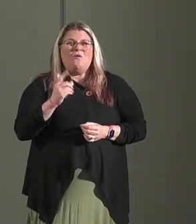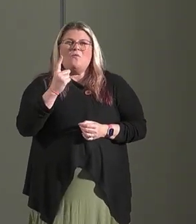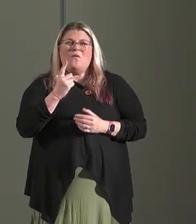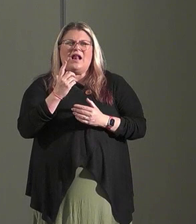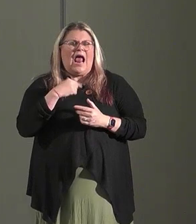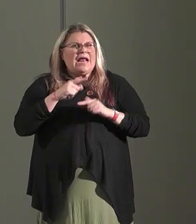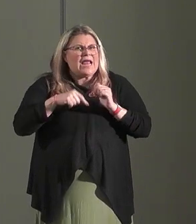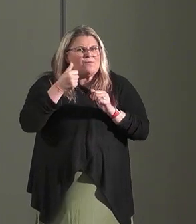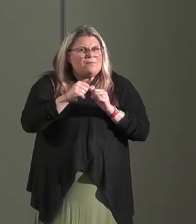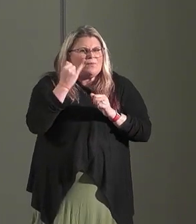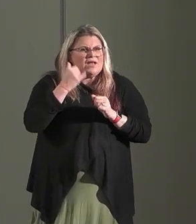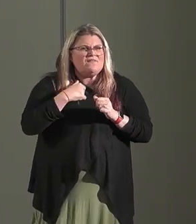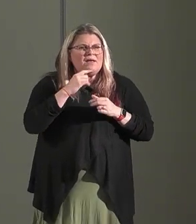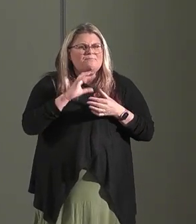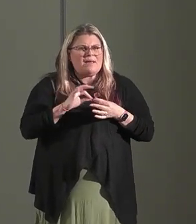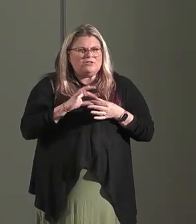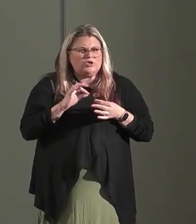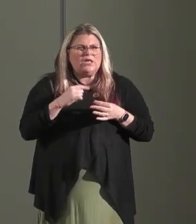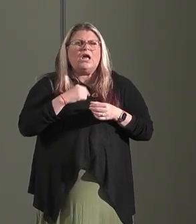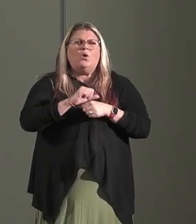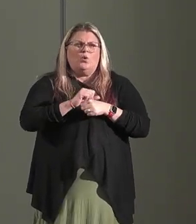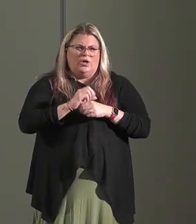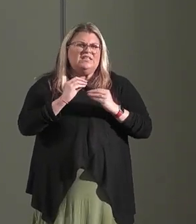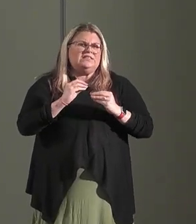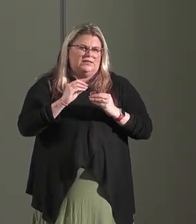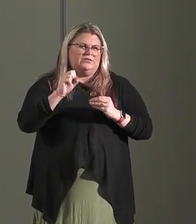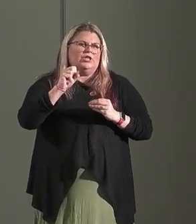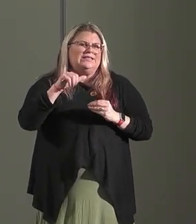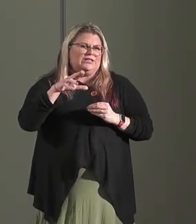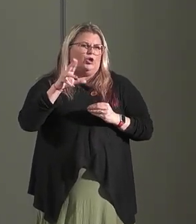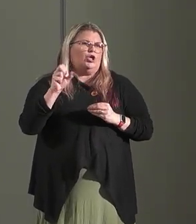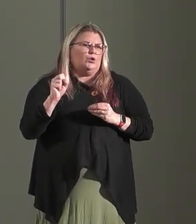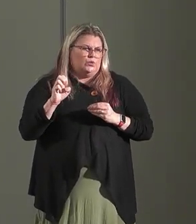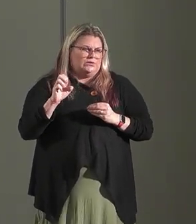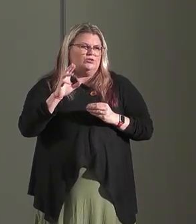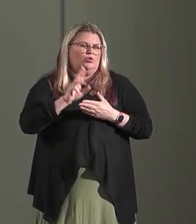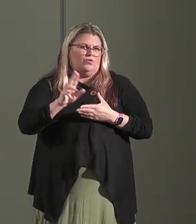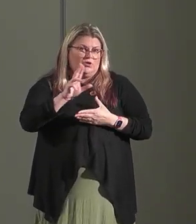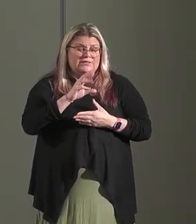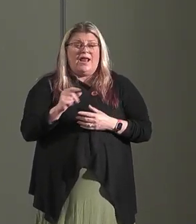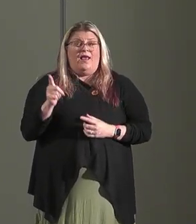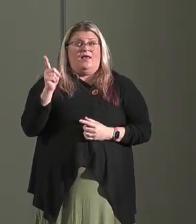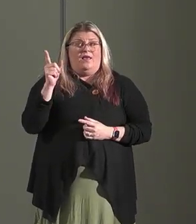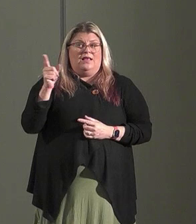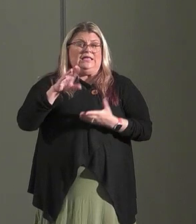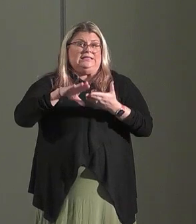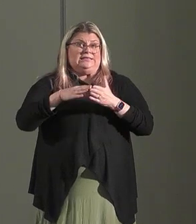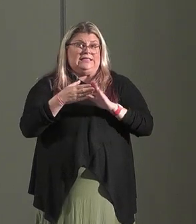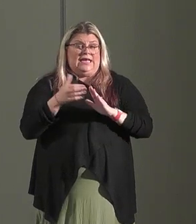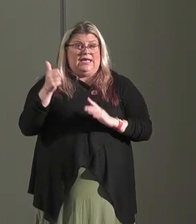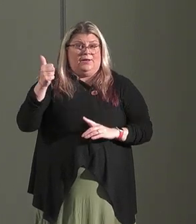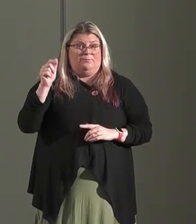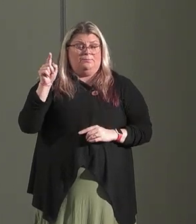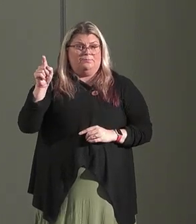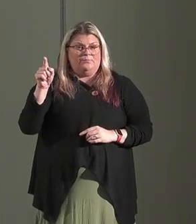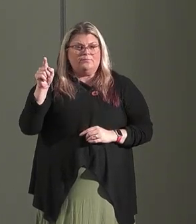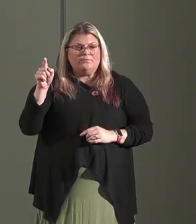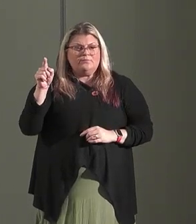if I mentioned. I work and teach at Syracuse University. And Syracuse is a city that has, you